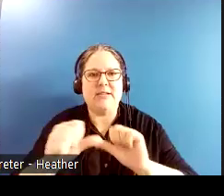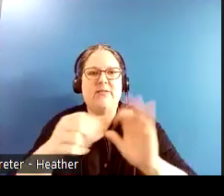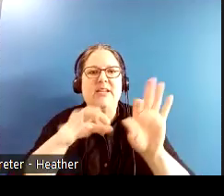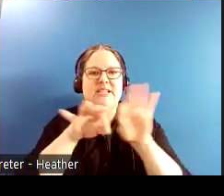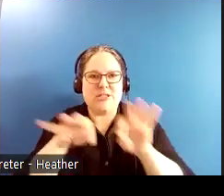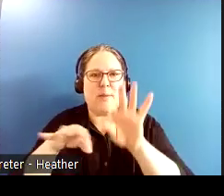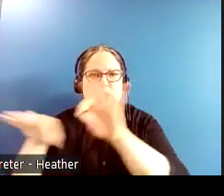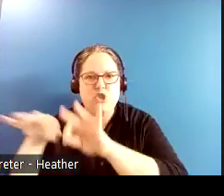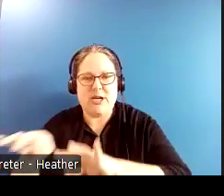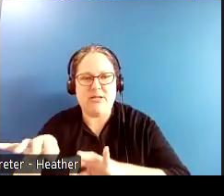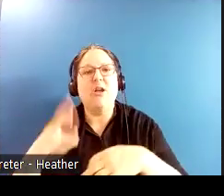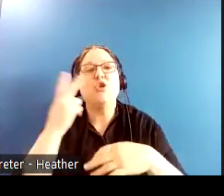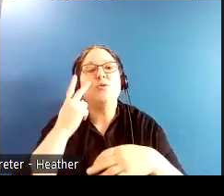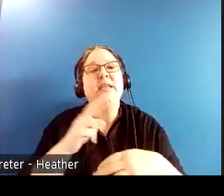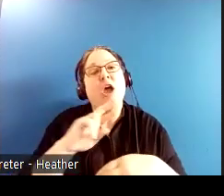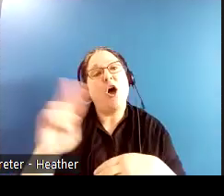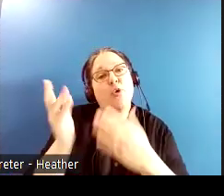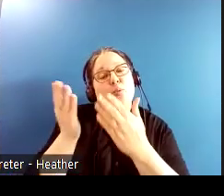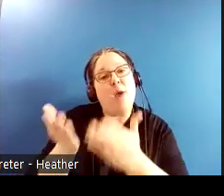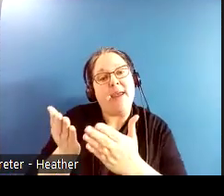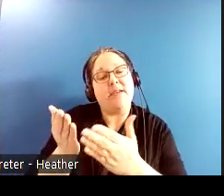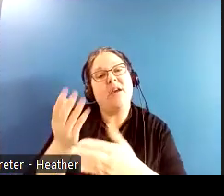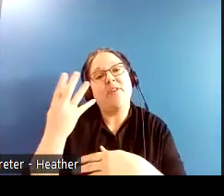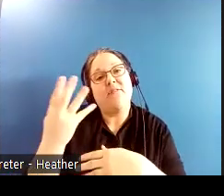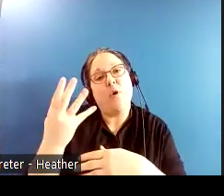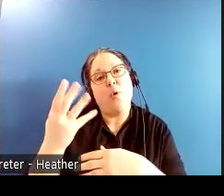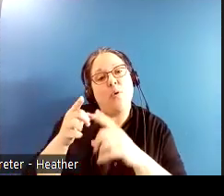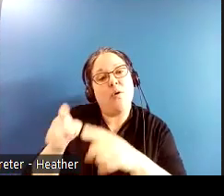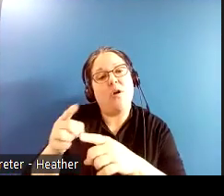can see that on the right with these four distributions that represent Cohen's d